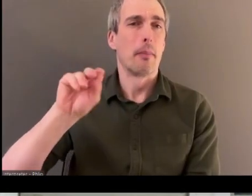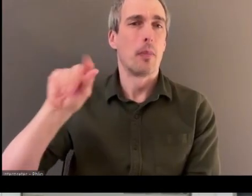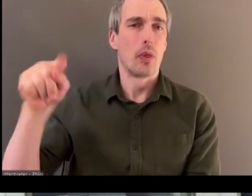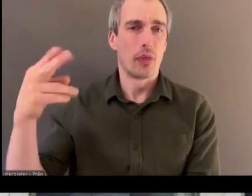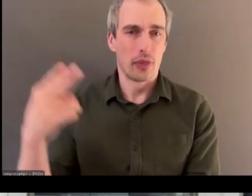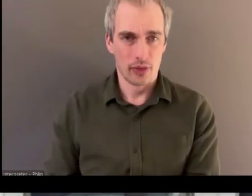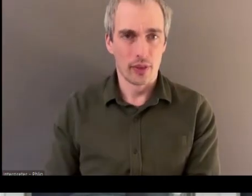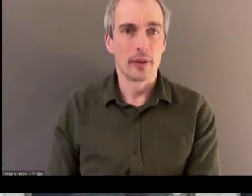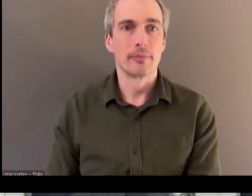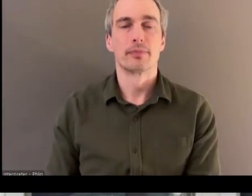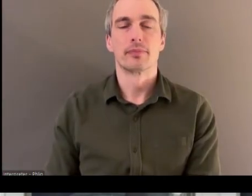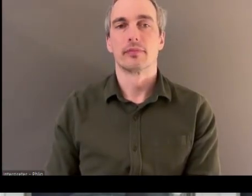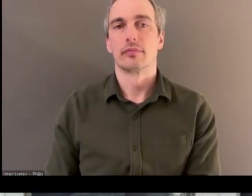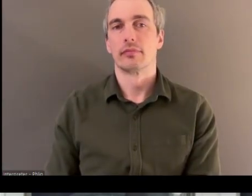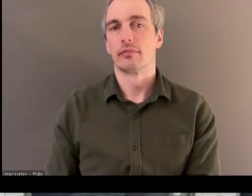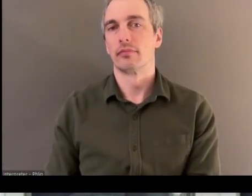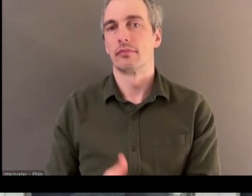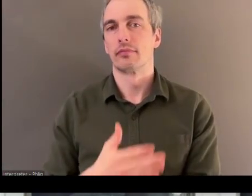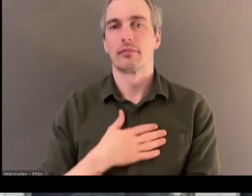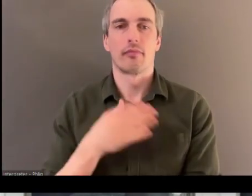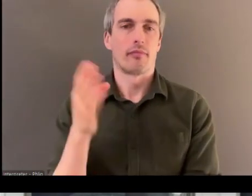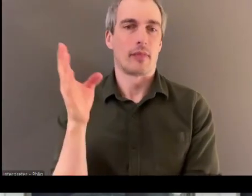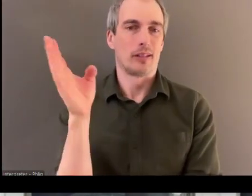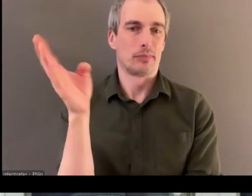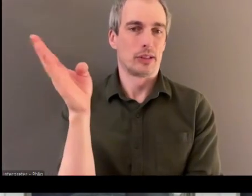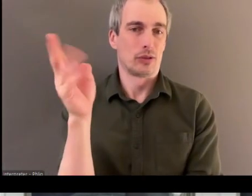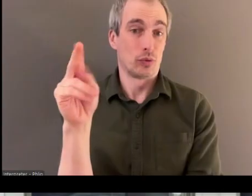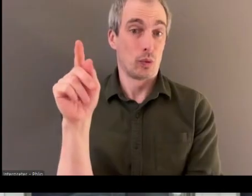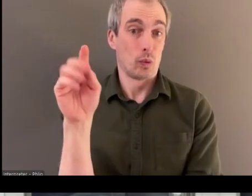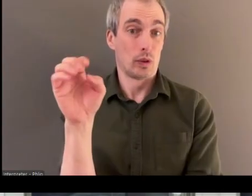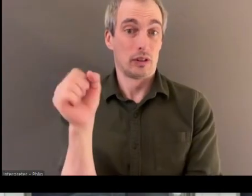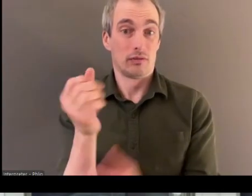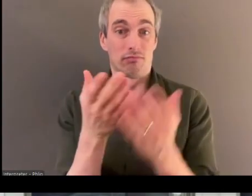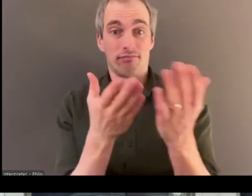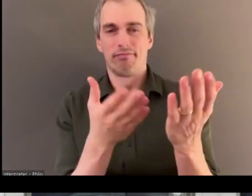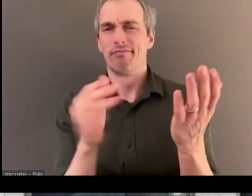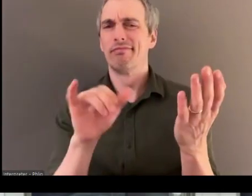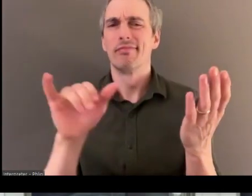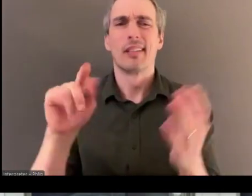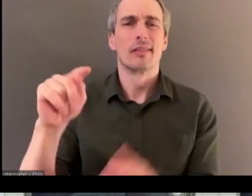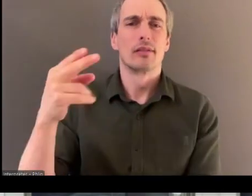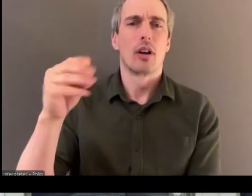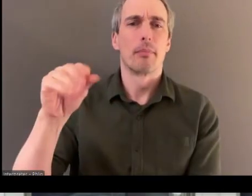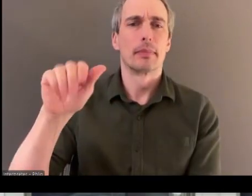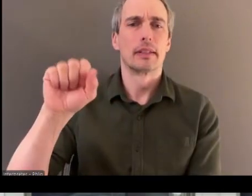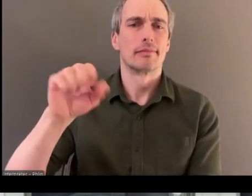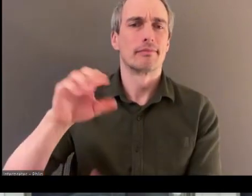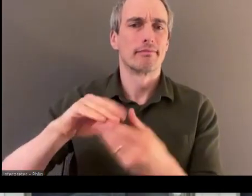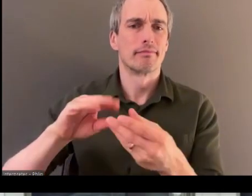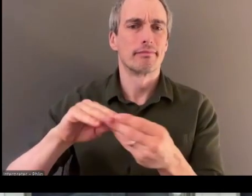I, like Thomas was saying, I'm the Assistant Director of Digital Accessibility Engineering at